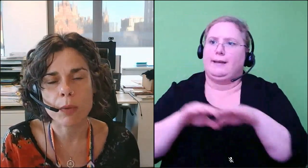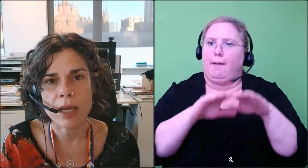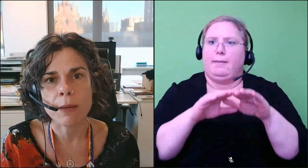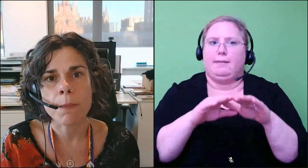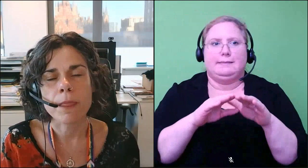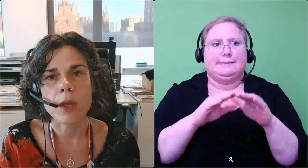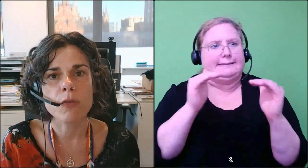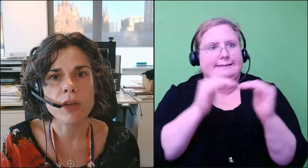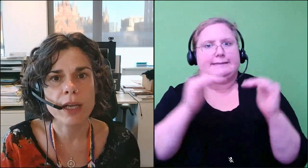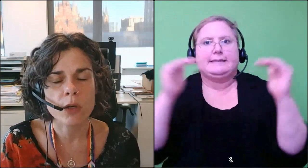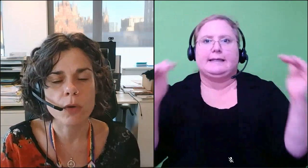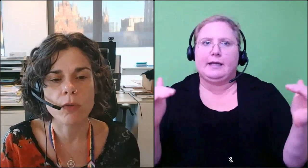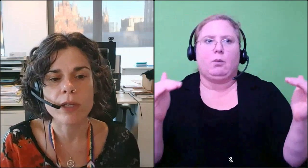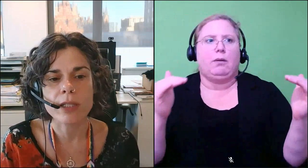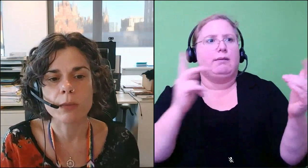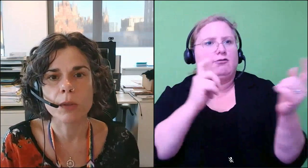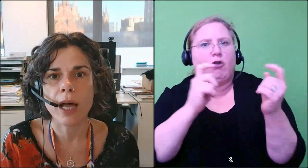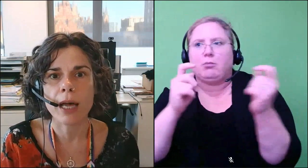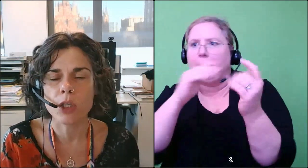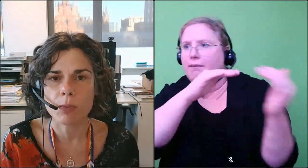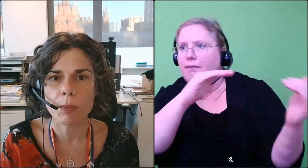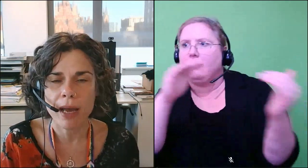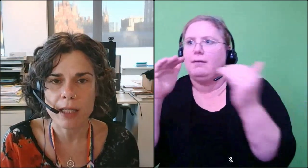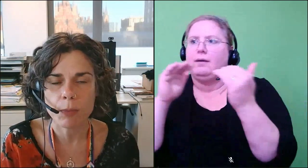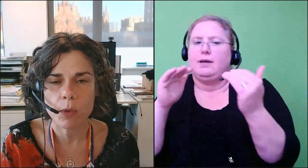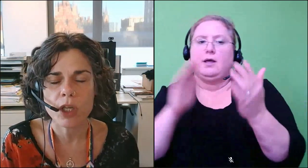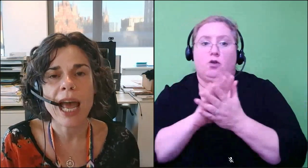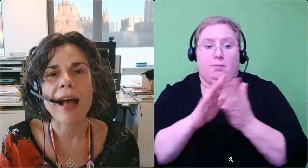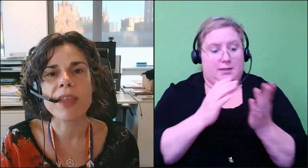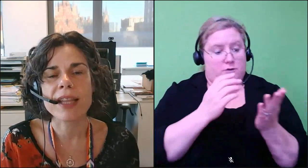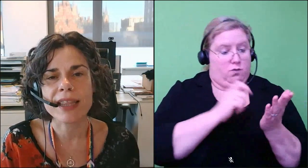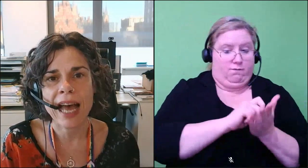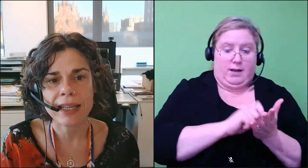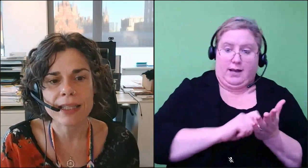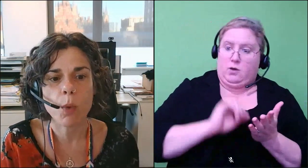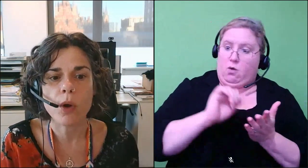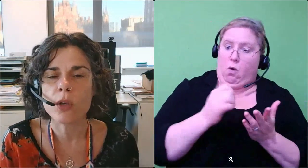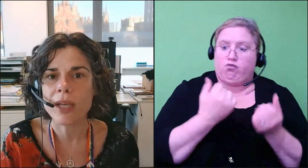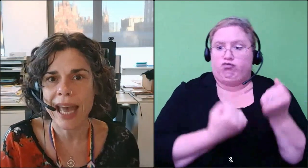would mean that you fill in your reasonable adjustment passport and then that's what you